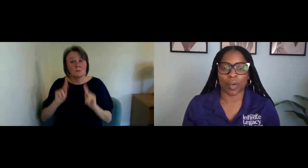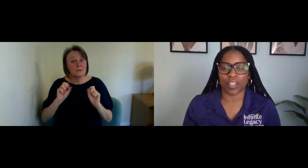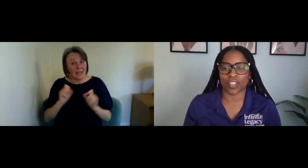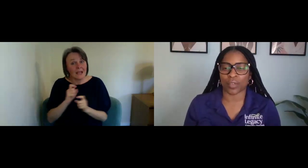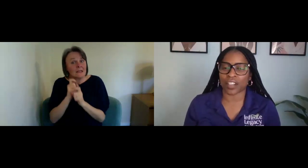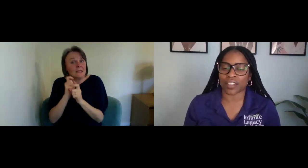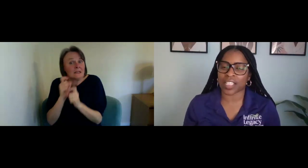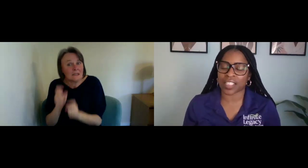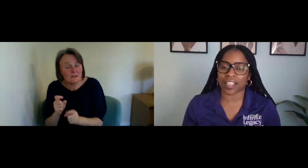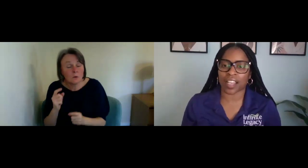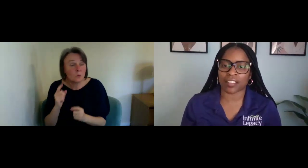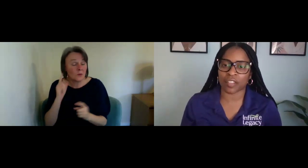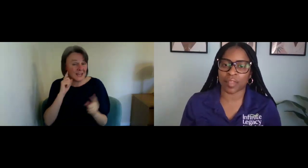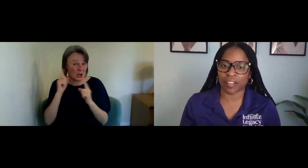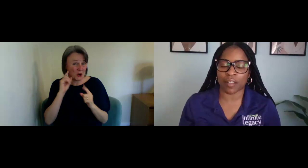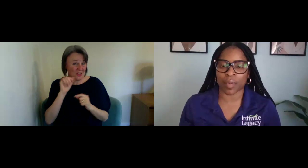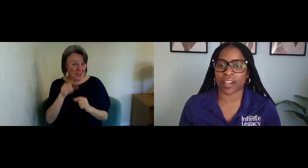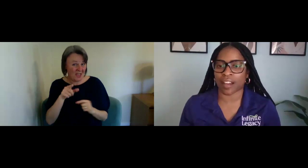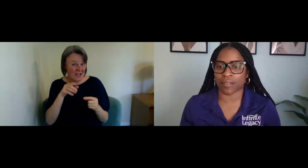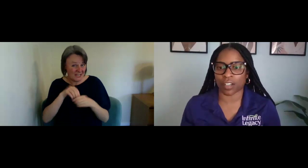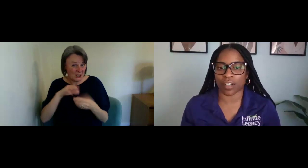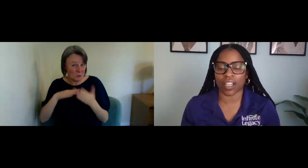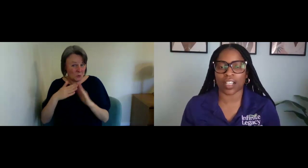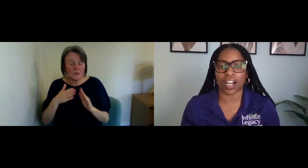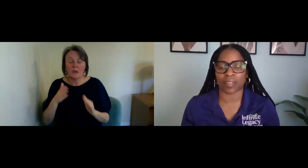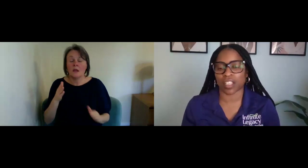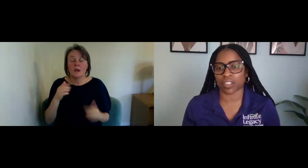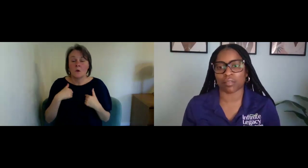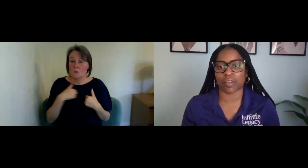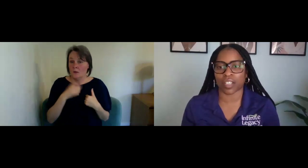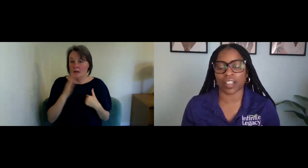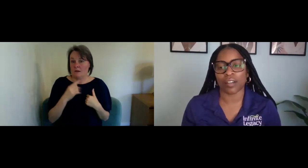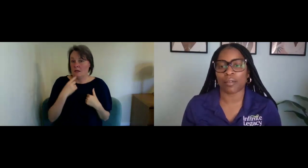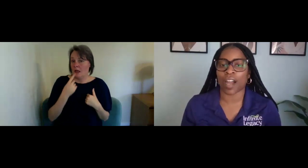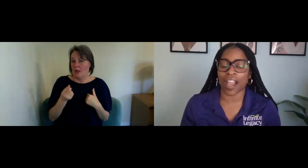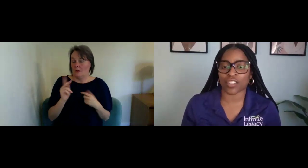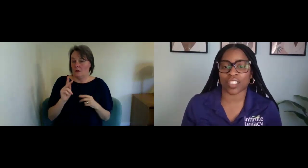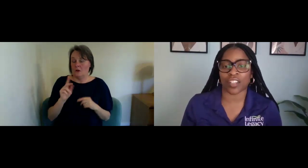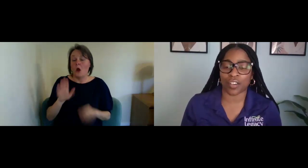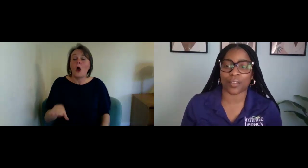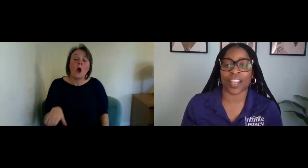When we do hear things about that in the community, we never tell someone well, actually, no,